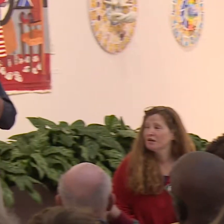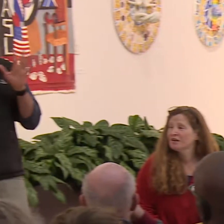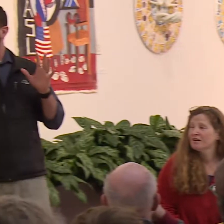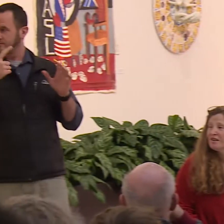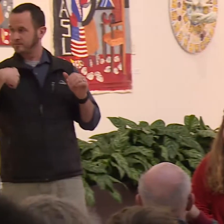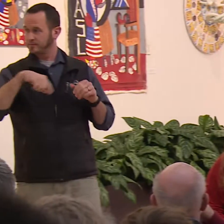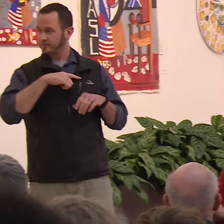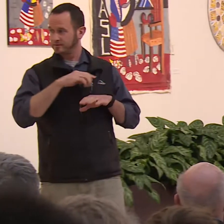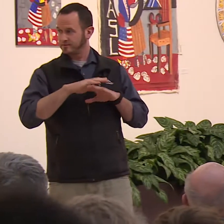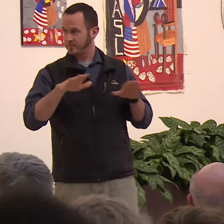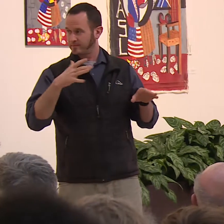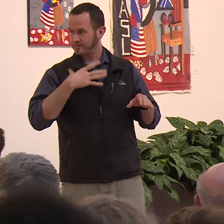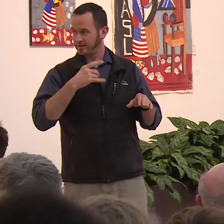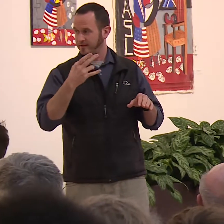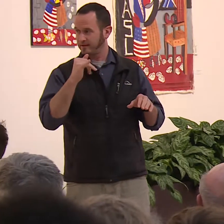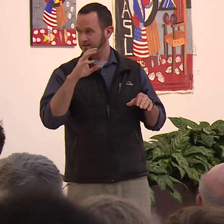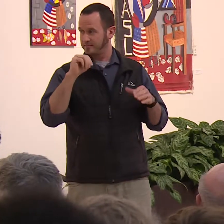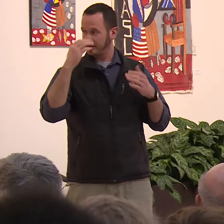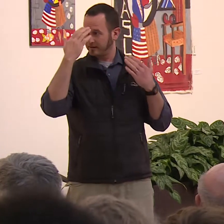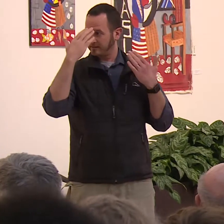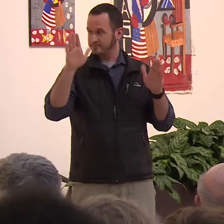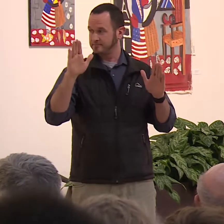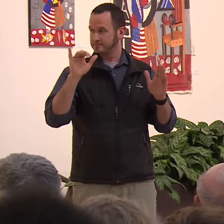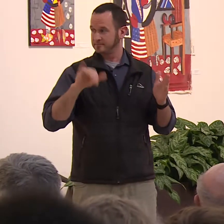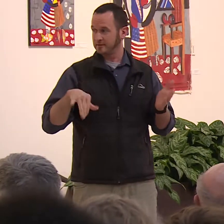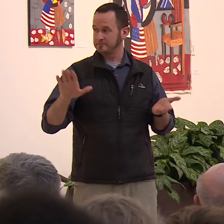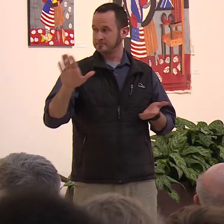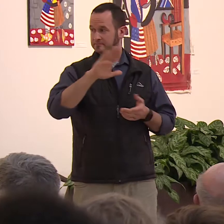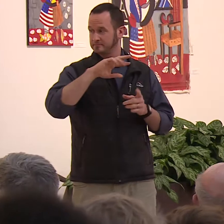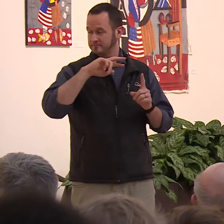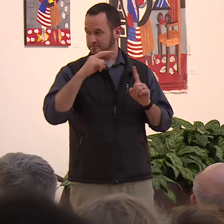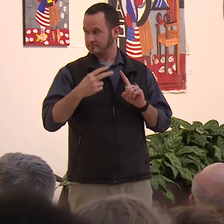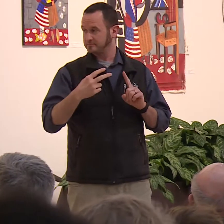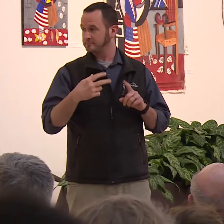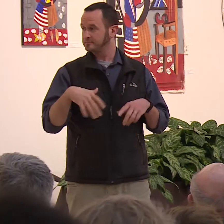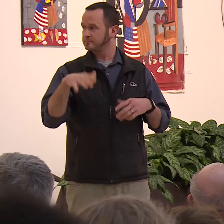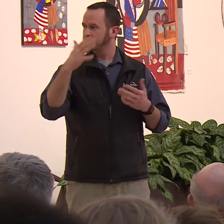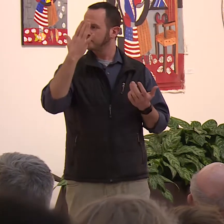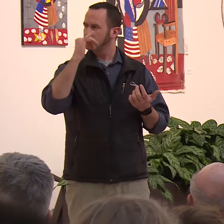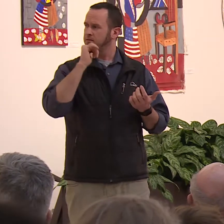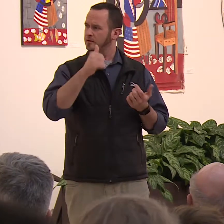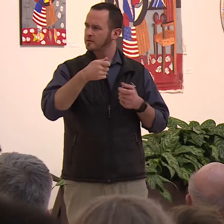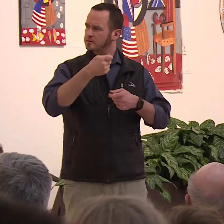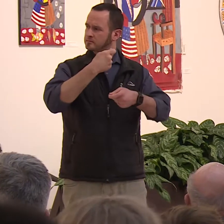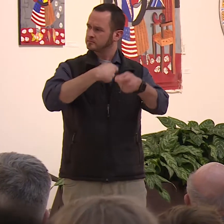OK. Yeah. That--wasn't sure. Heh! We weren't sure exactly what you were talking about,